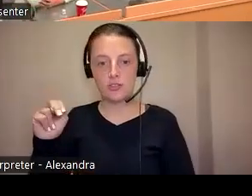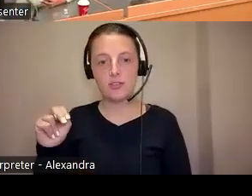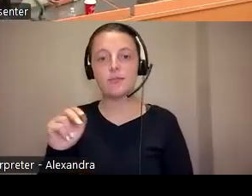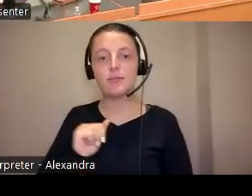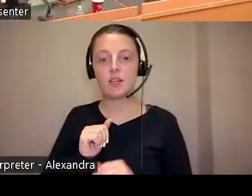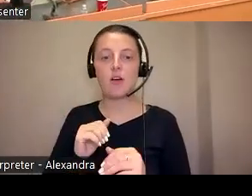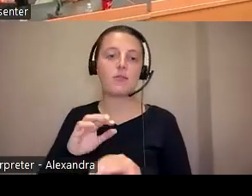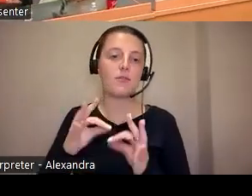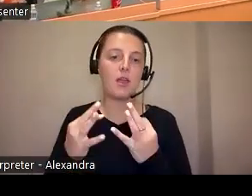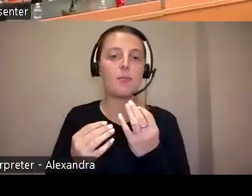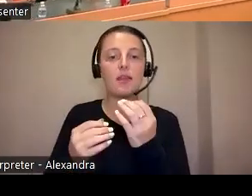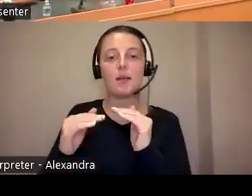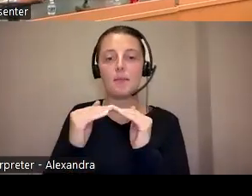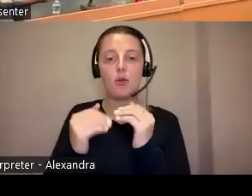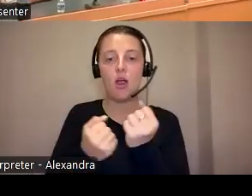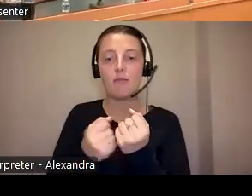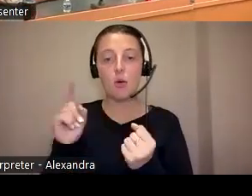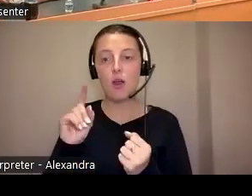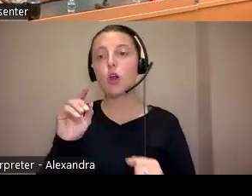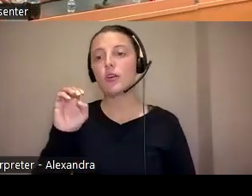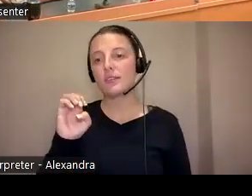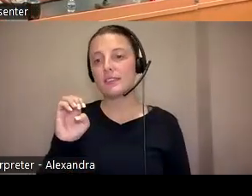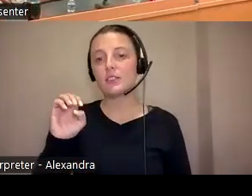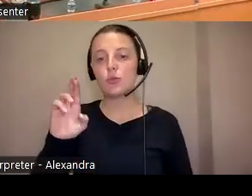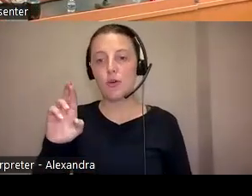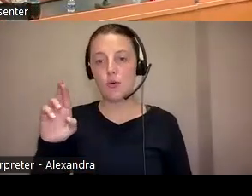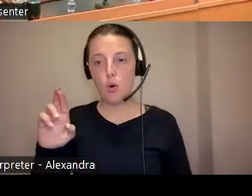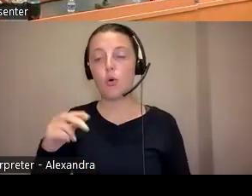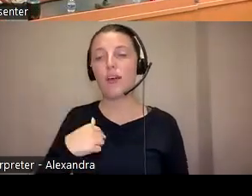I would say what's different about or what's unique about this practice is I'm able to take